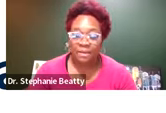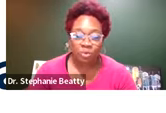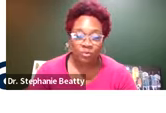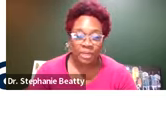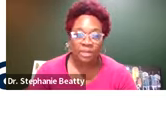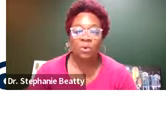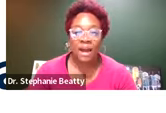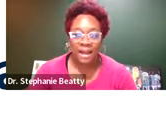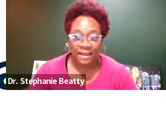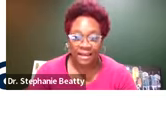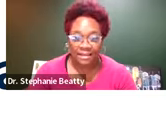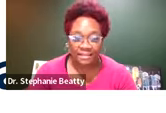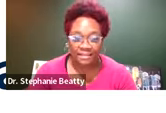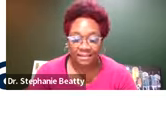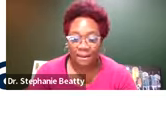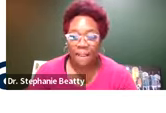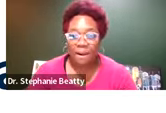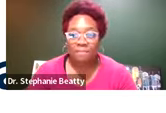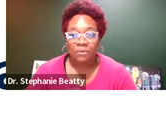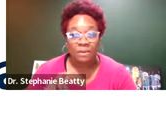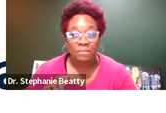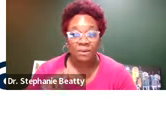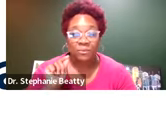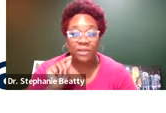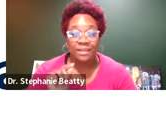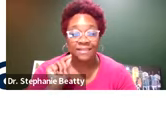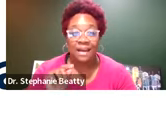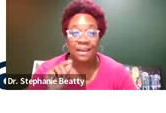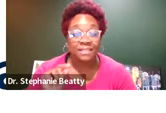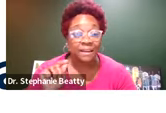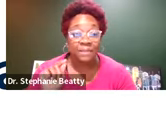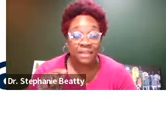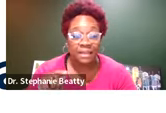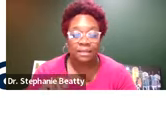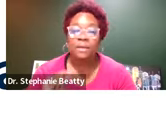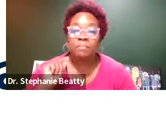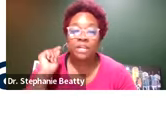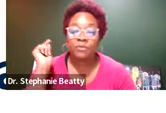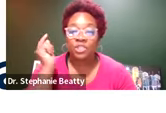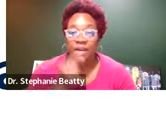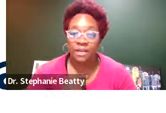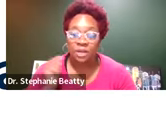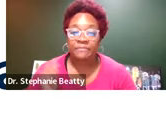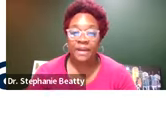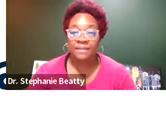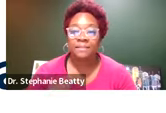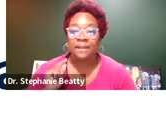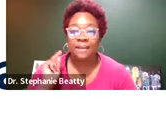head movement or eye gaze. Remember, we can sign the same thing, but if we change our face,